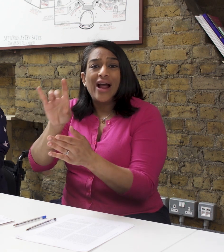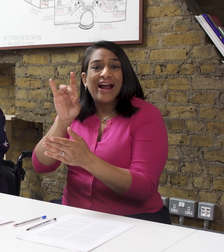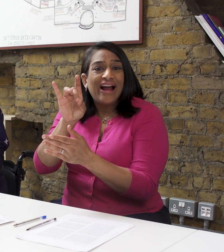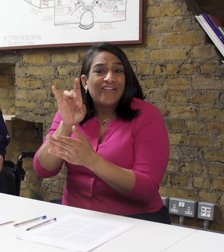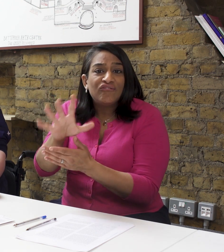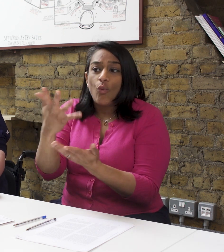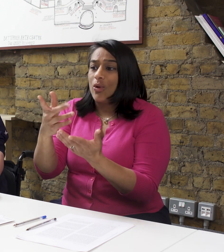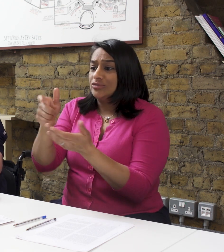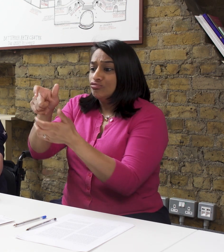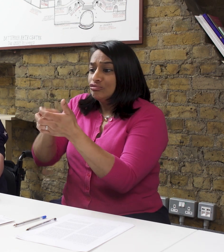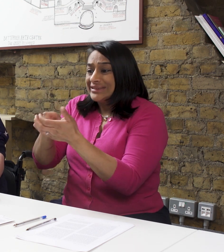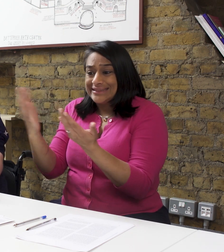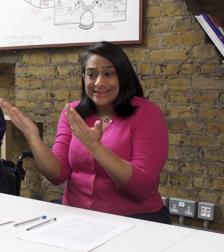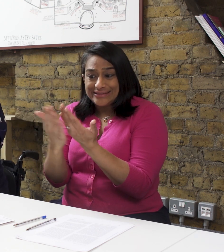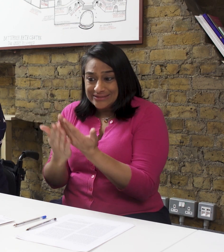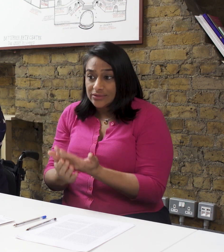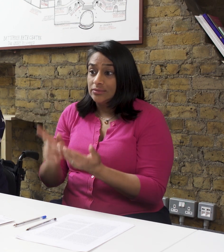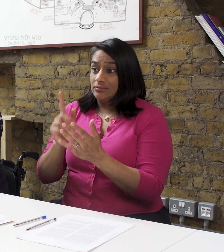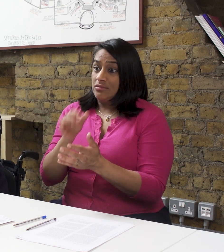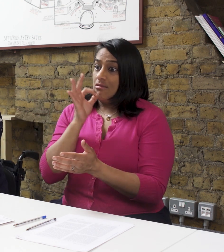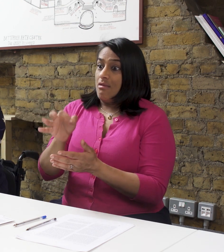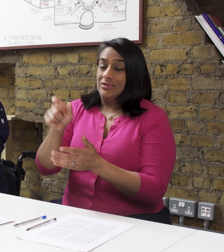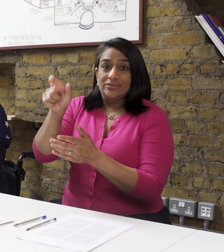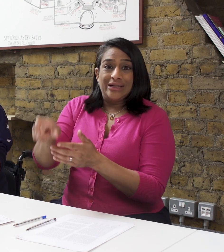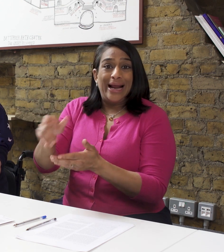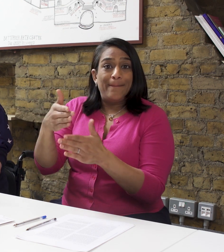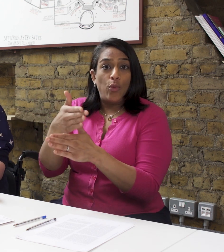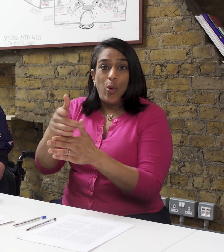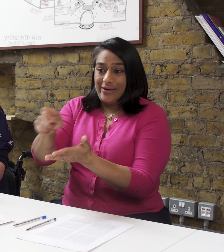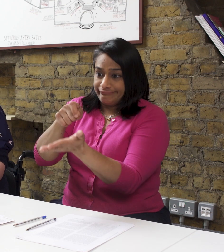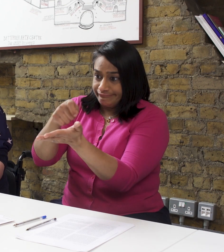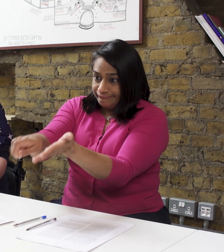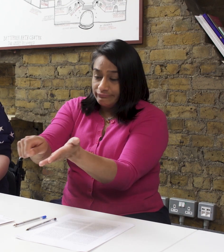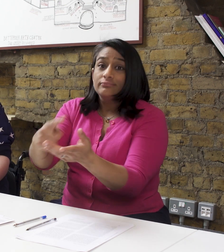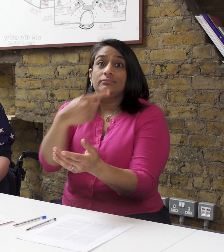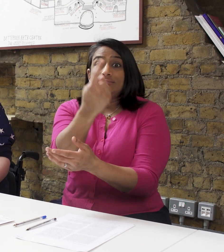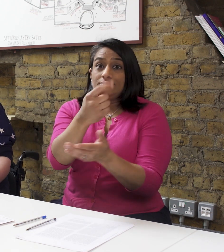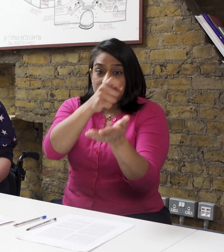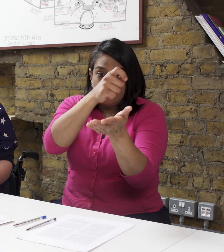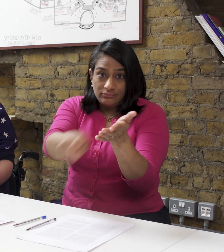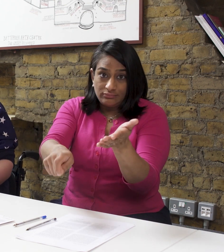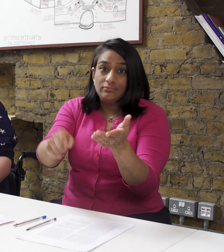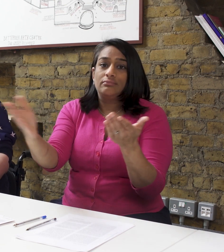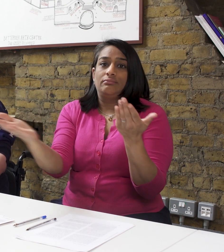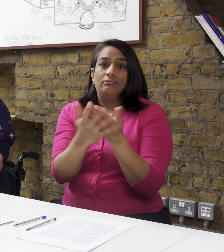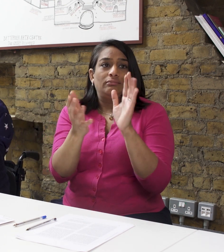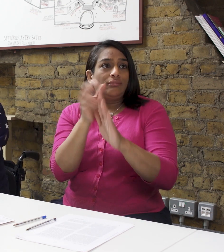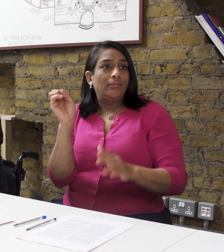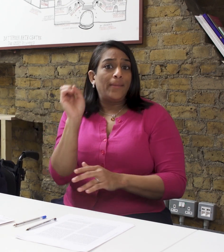signed by you and your employee, biscuit along with any relevant receipts biscuit and invoices.